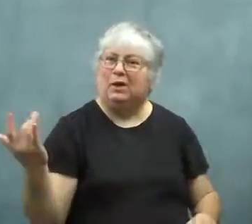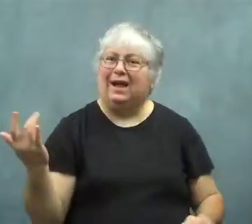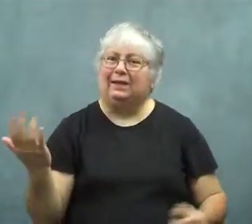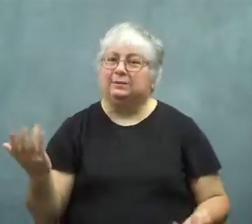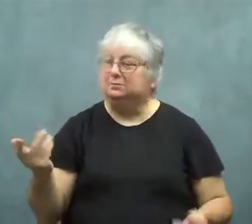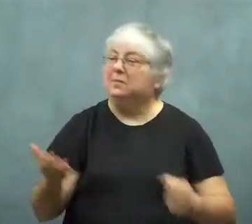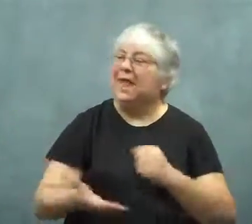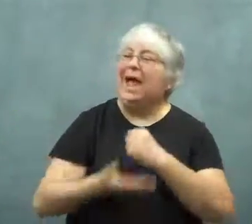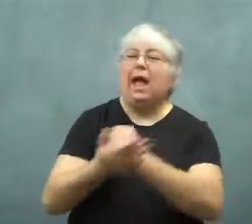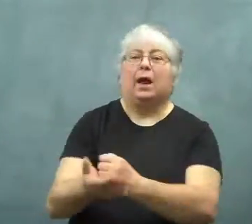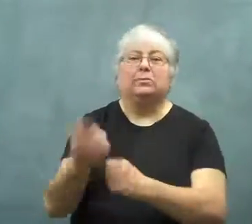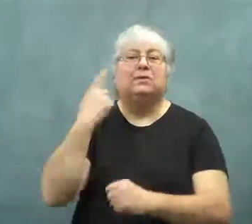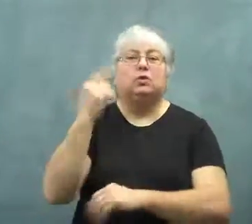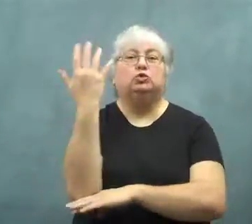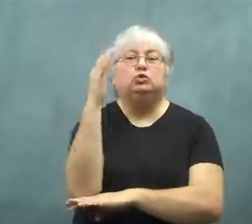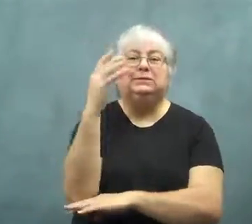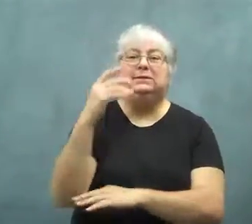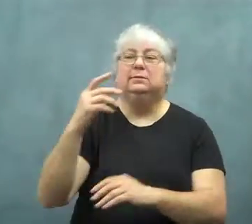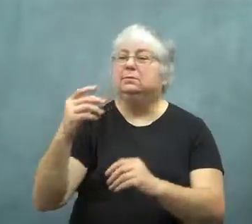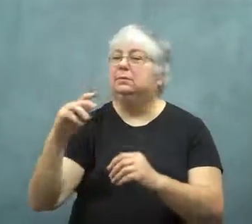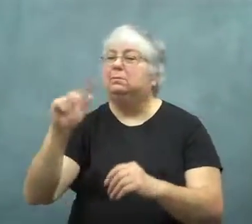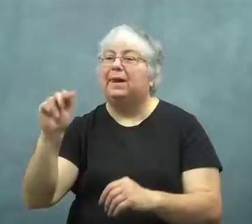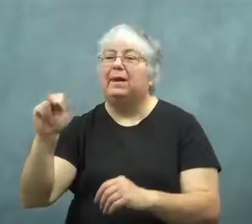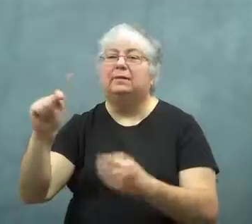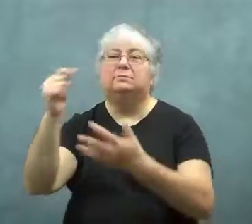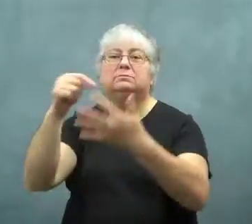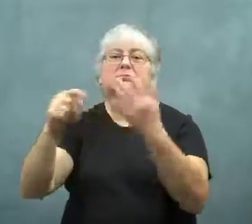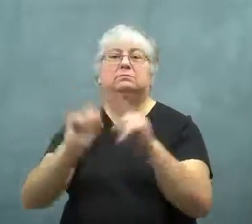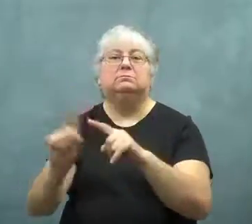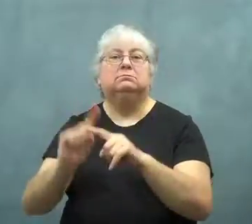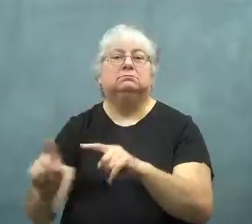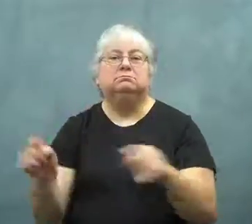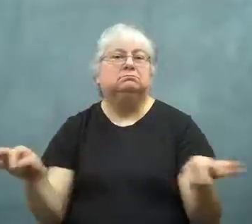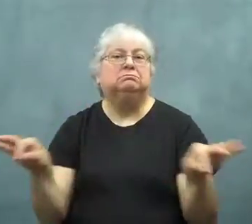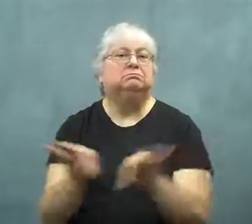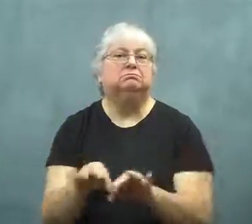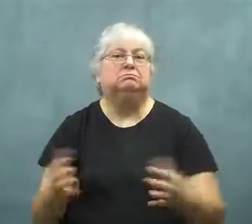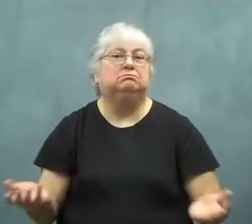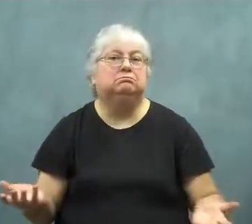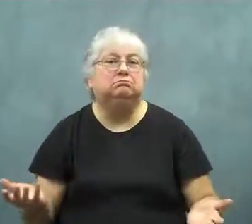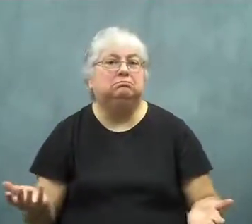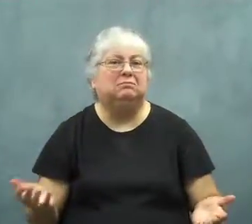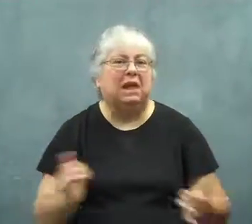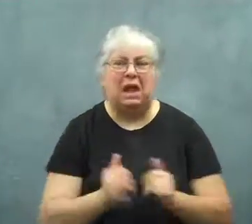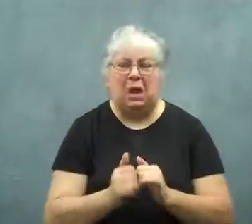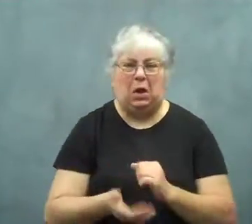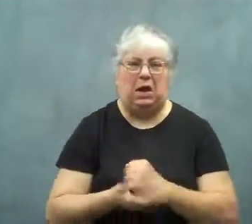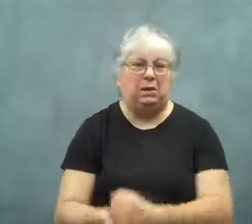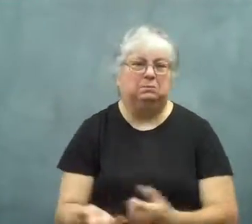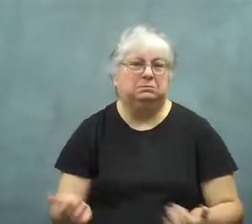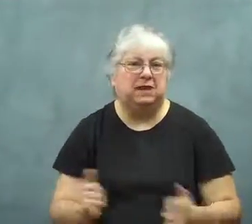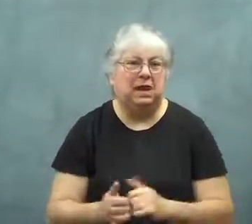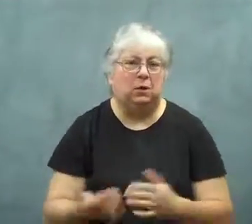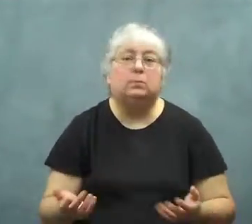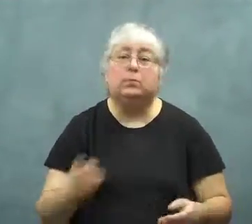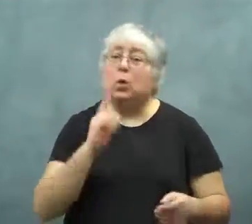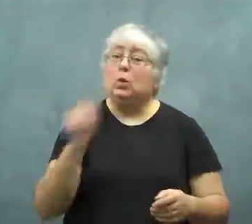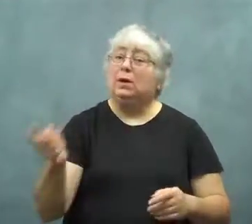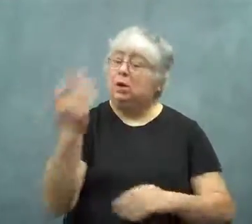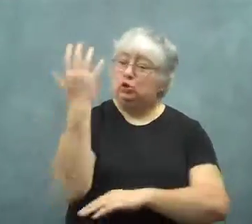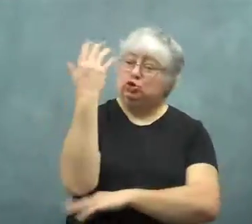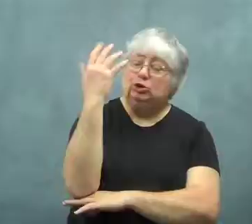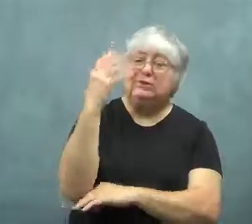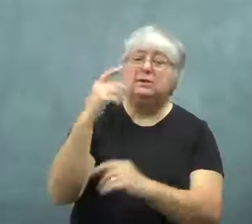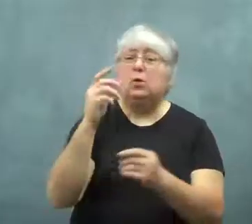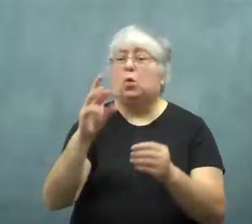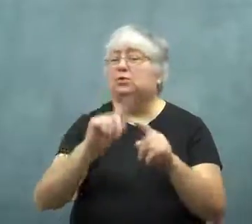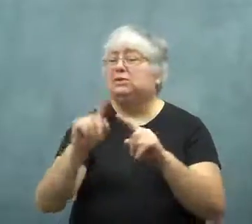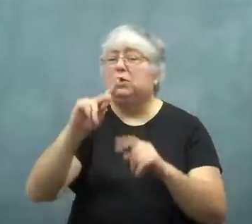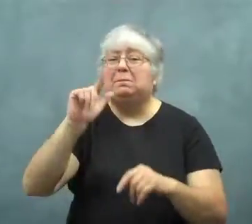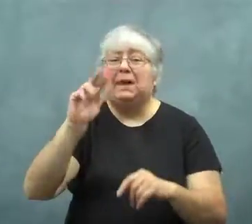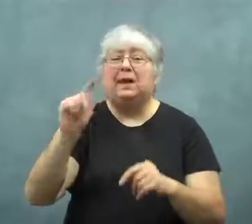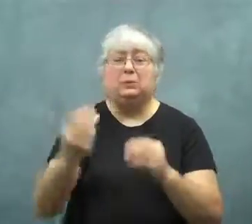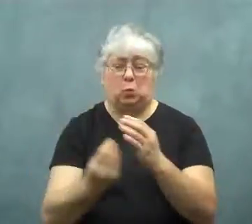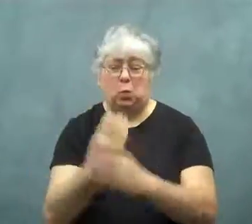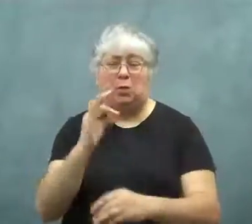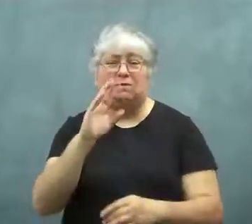The bees are useful for plants and trees.